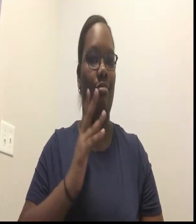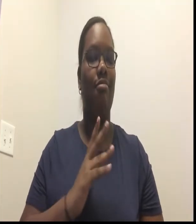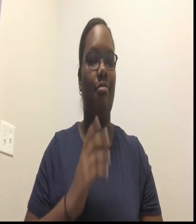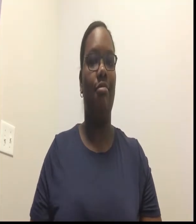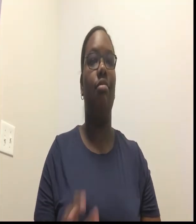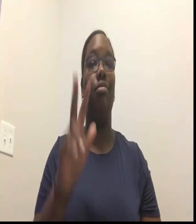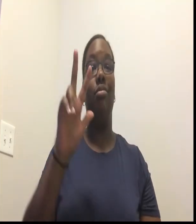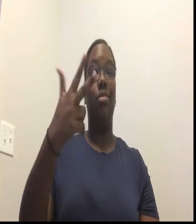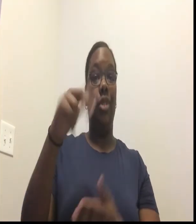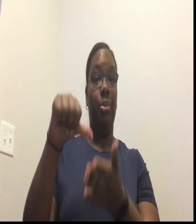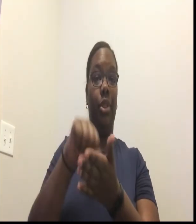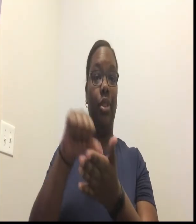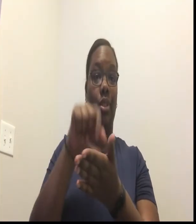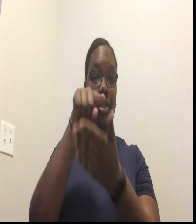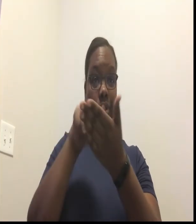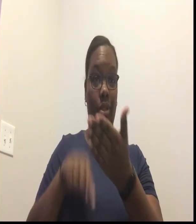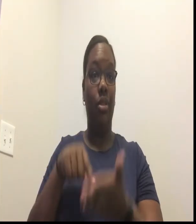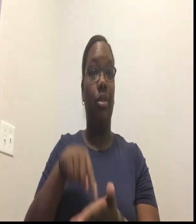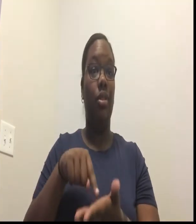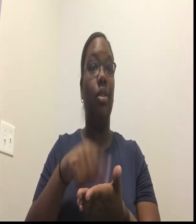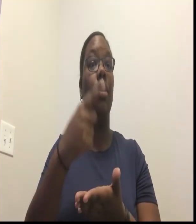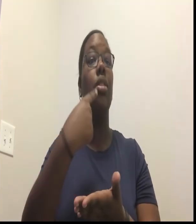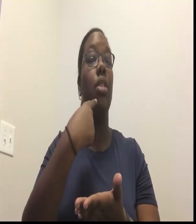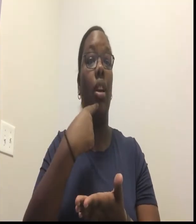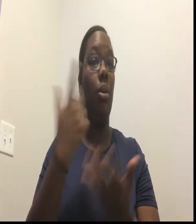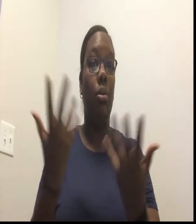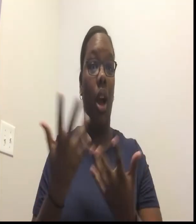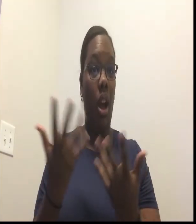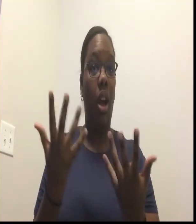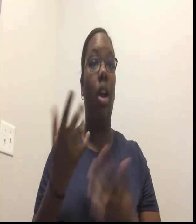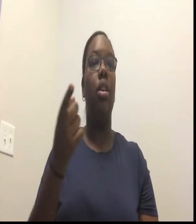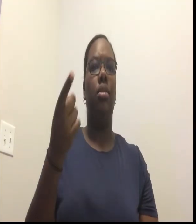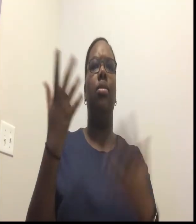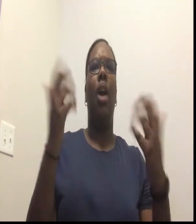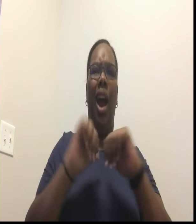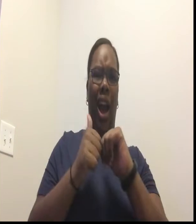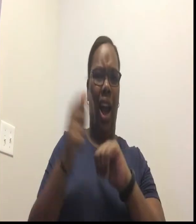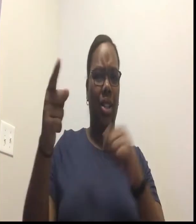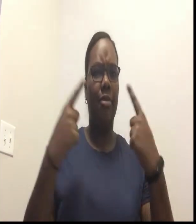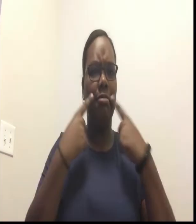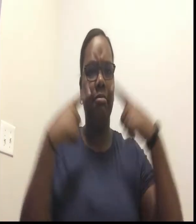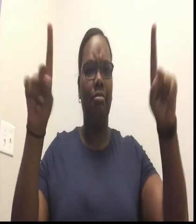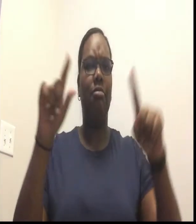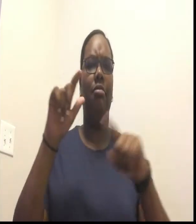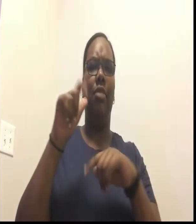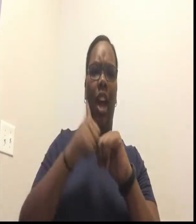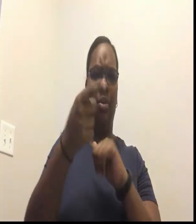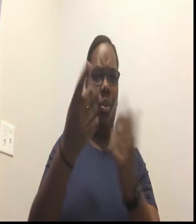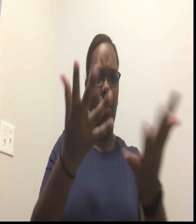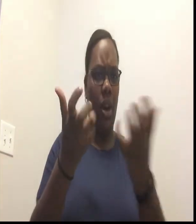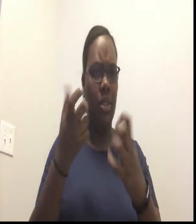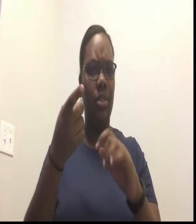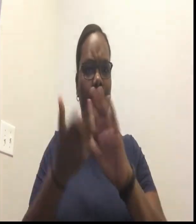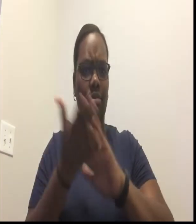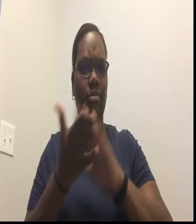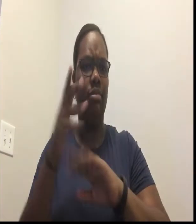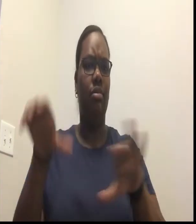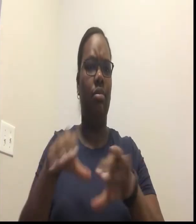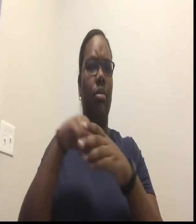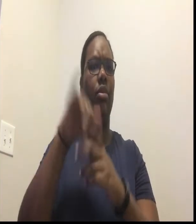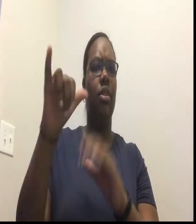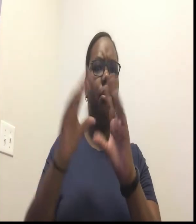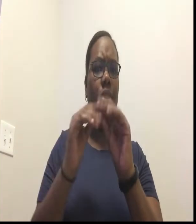do in meetings. Your main motion - remember putting an item forward. Amending your